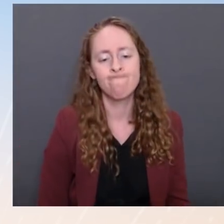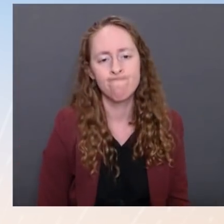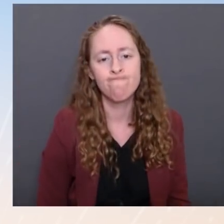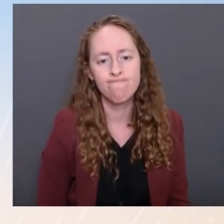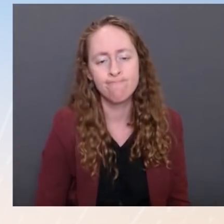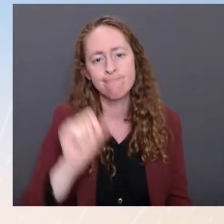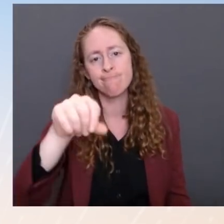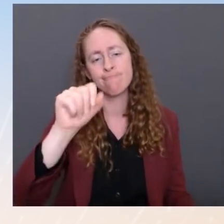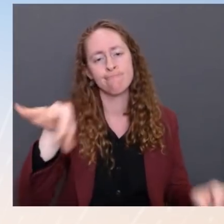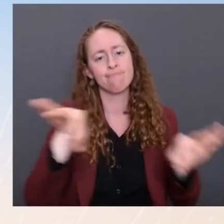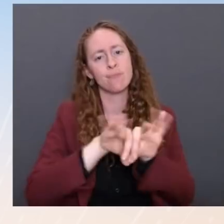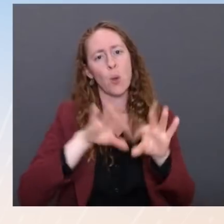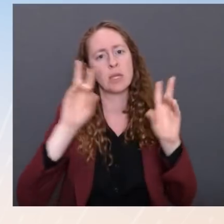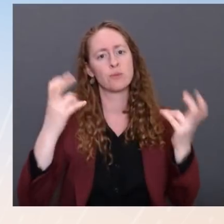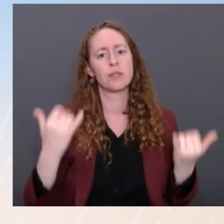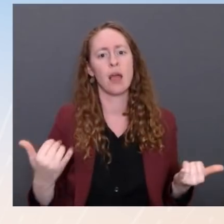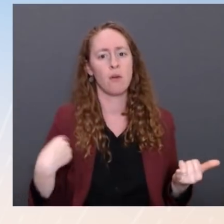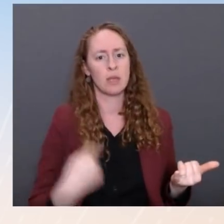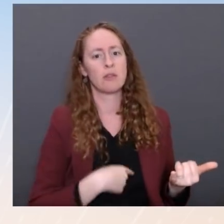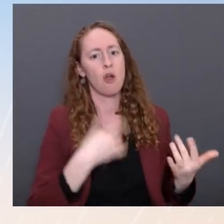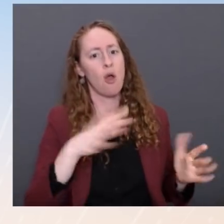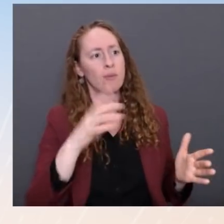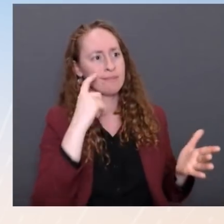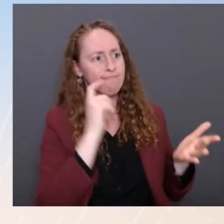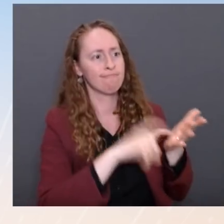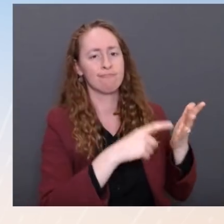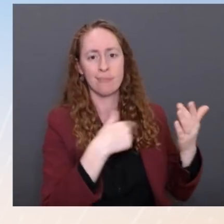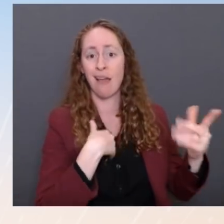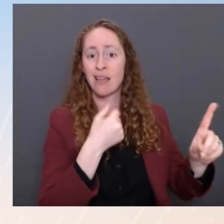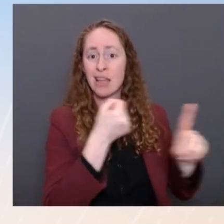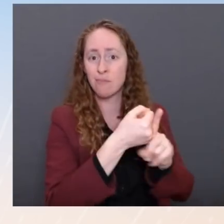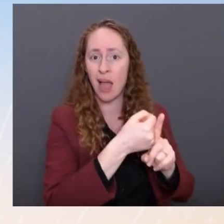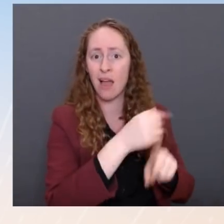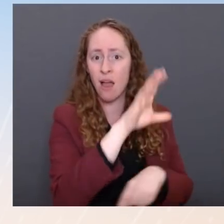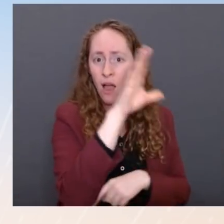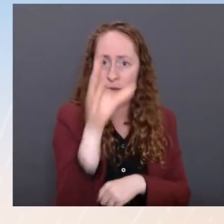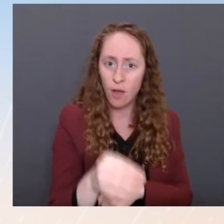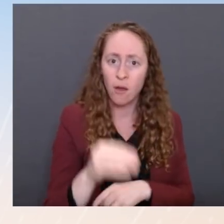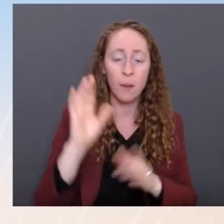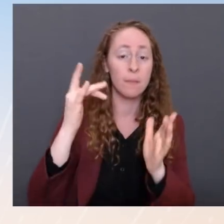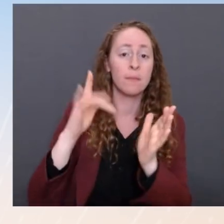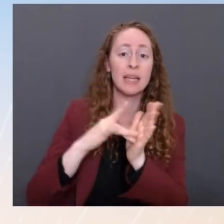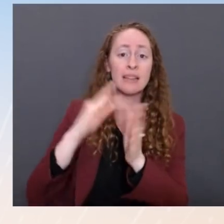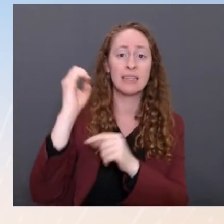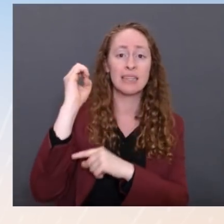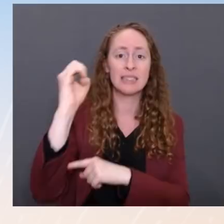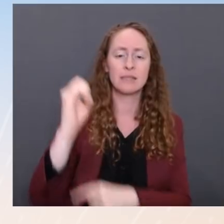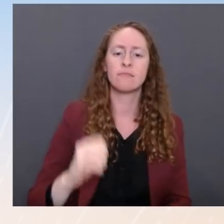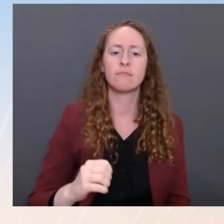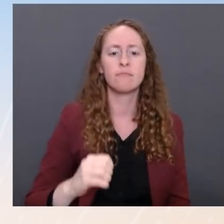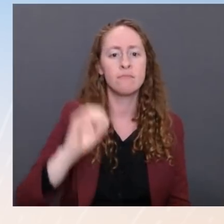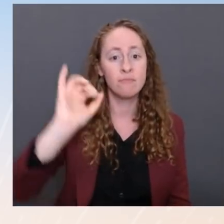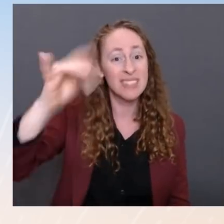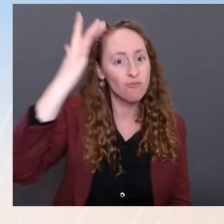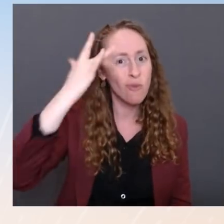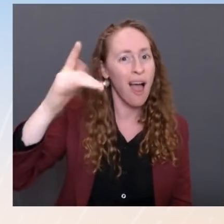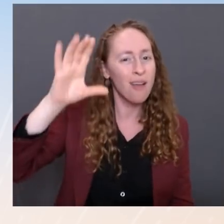This is one of the reasons why the President went to Chicago and raised the issue of doing everything we can to increase supply here in the United States.